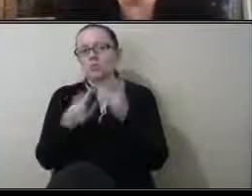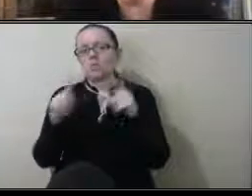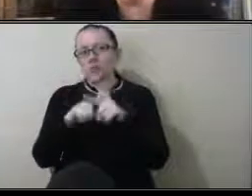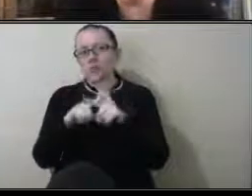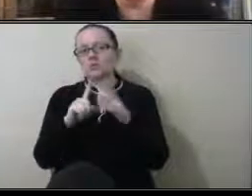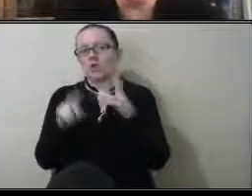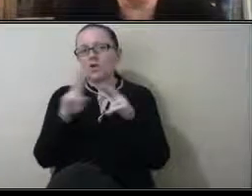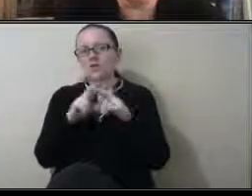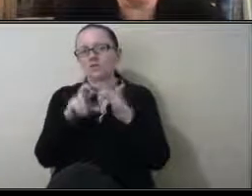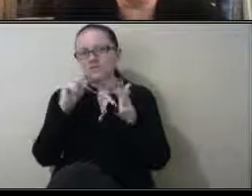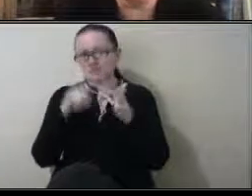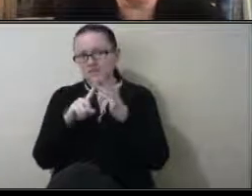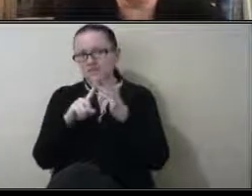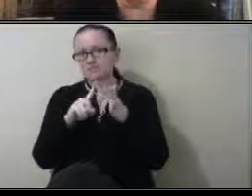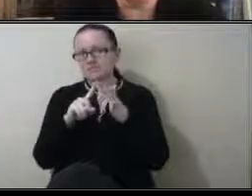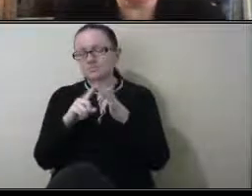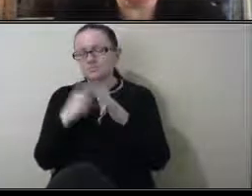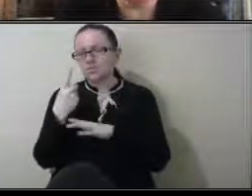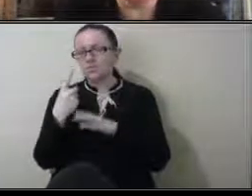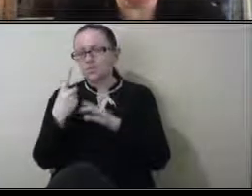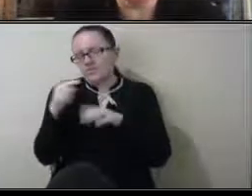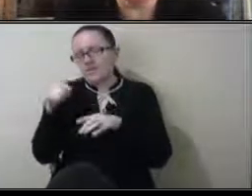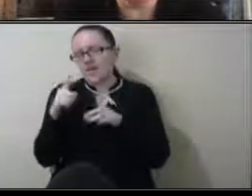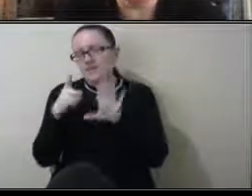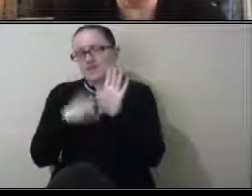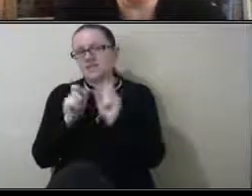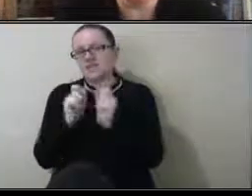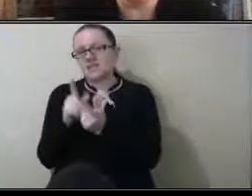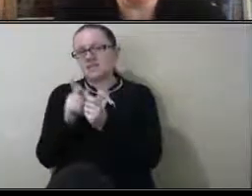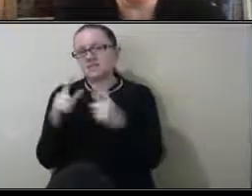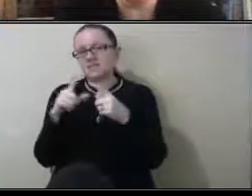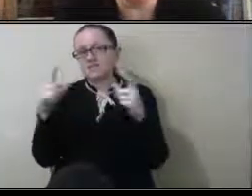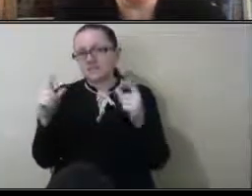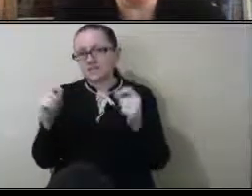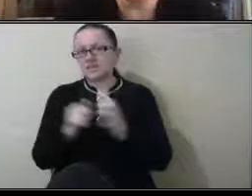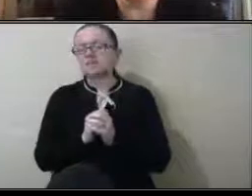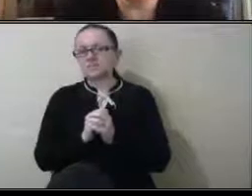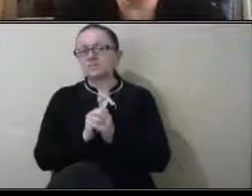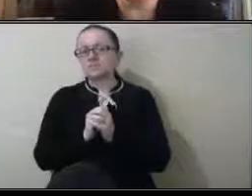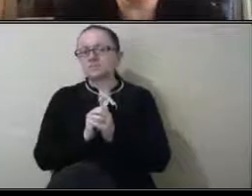office team that we bring in each year and trained him up in uh box office system um and he uh had a